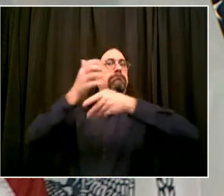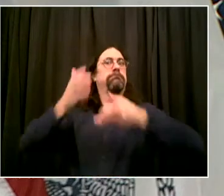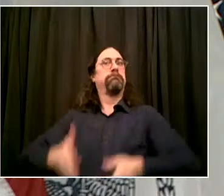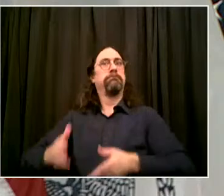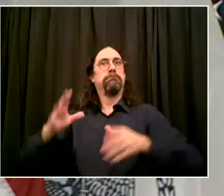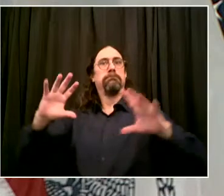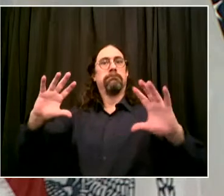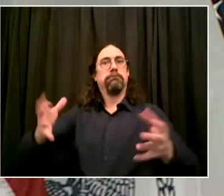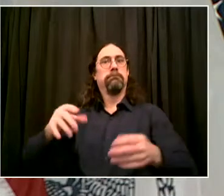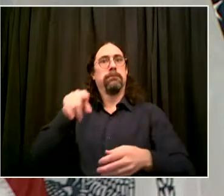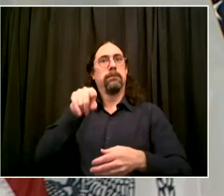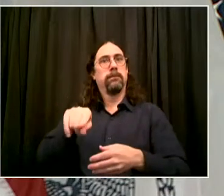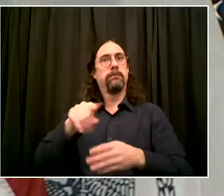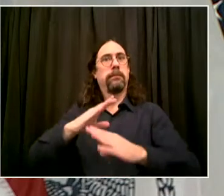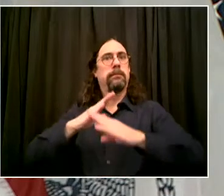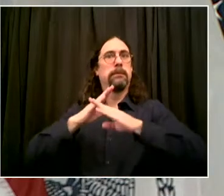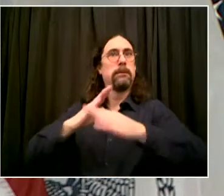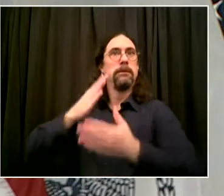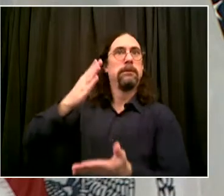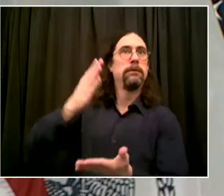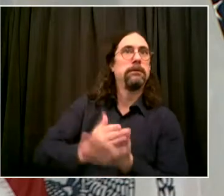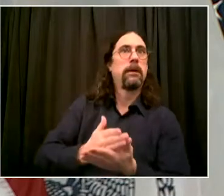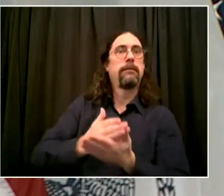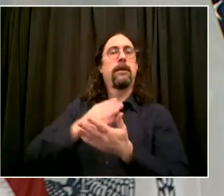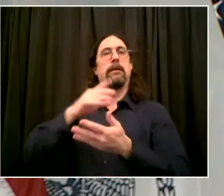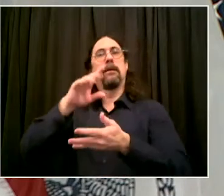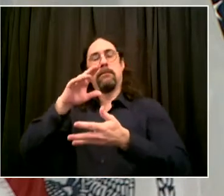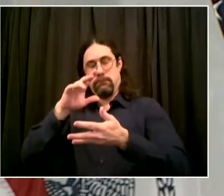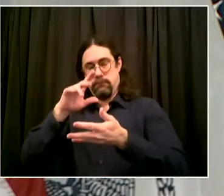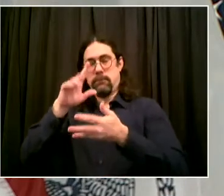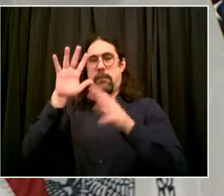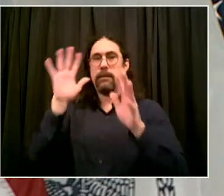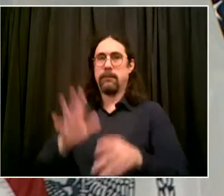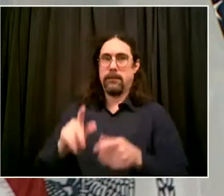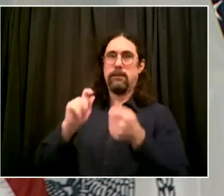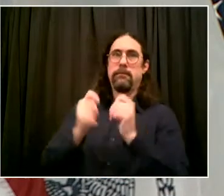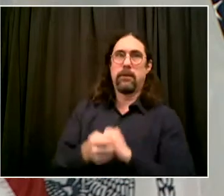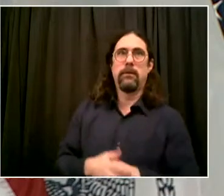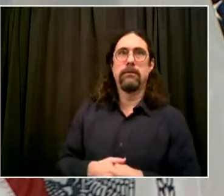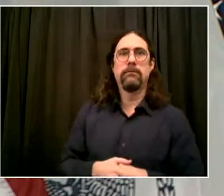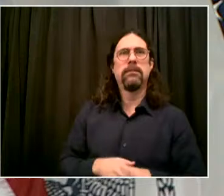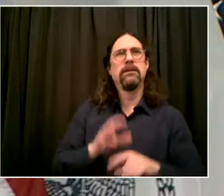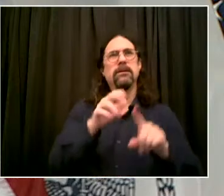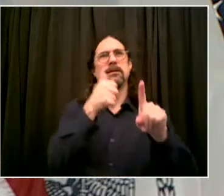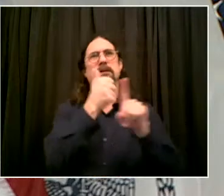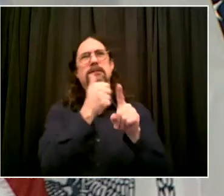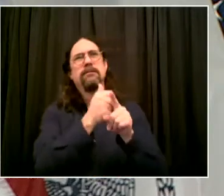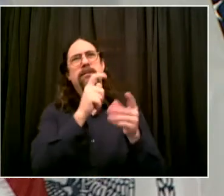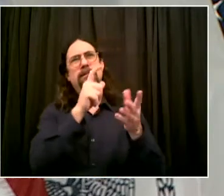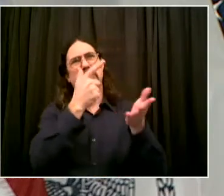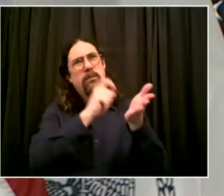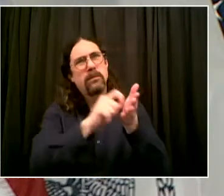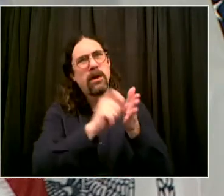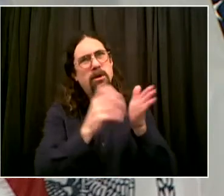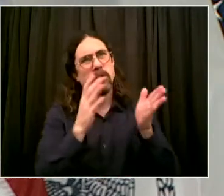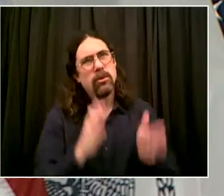THE FOUNDERS OF THE EFFORT TO STOP CLIMATE CHANGE AND PROTECT THE EARARH,T AUTHOR, ADVOCATE,